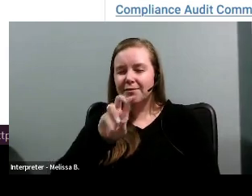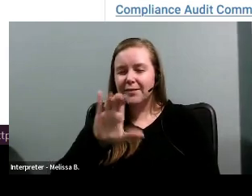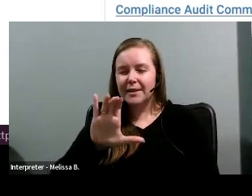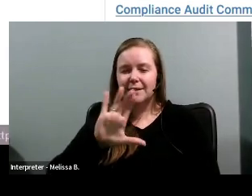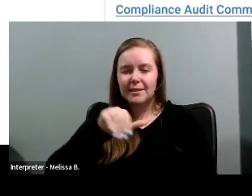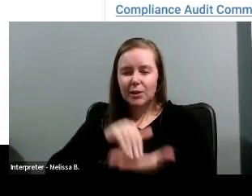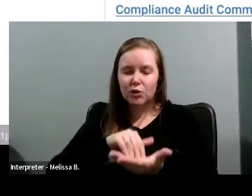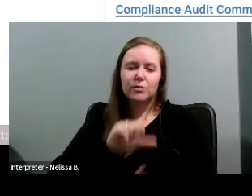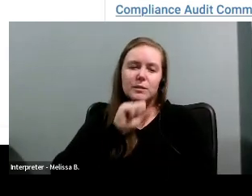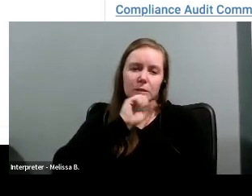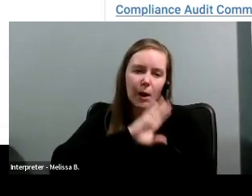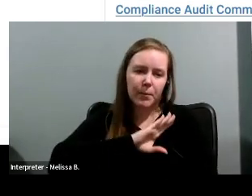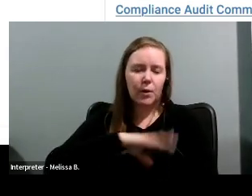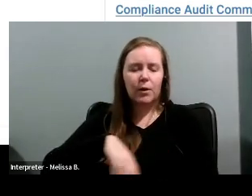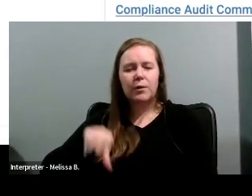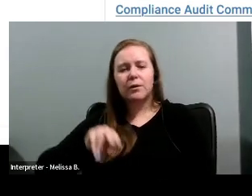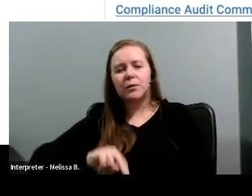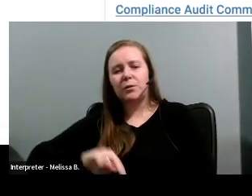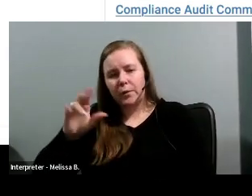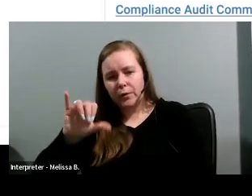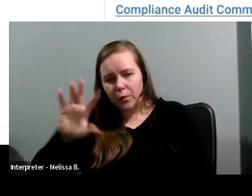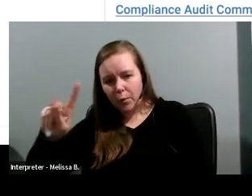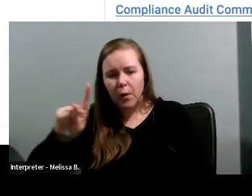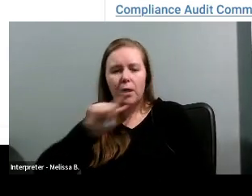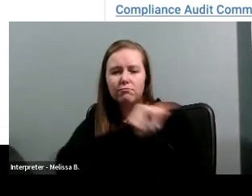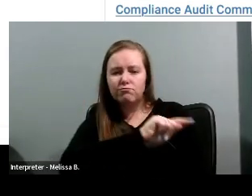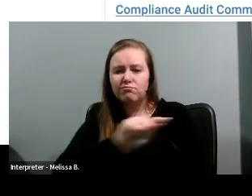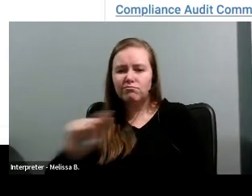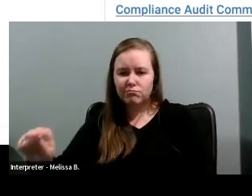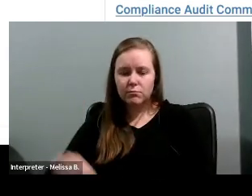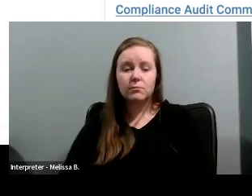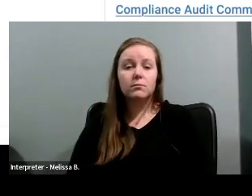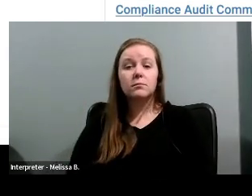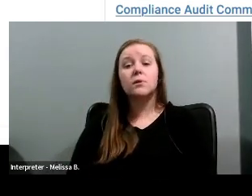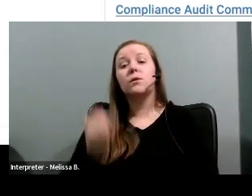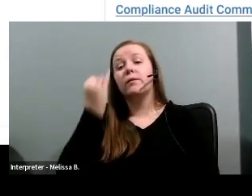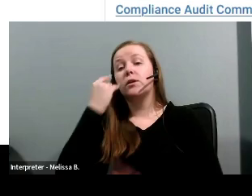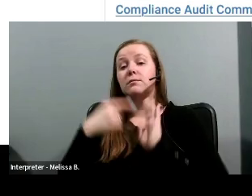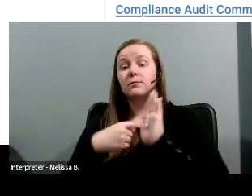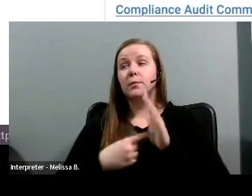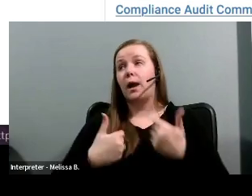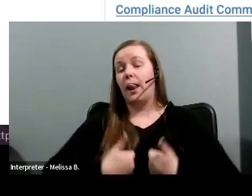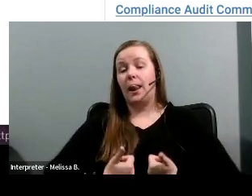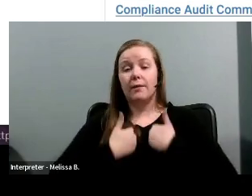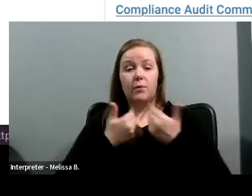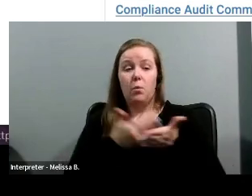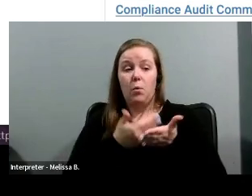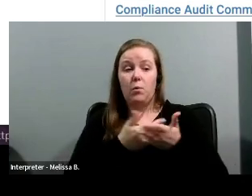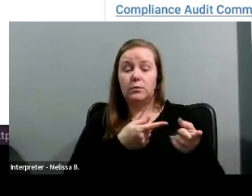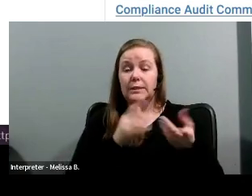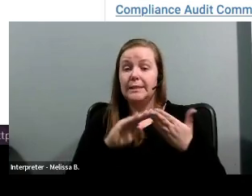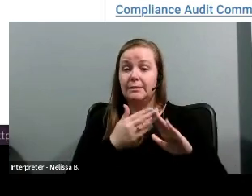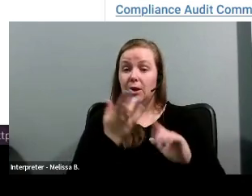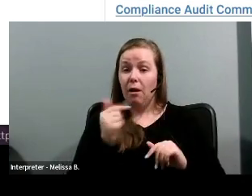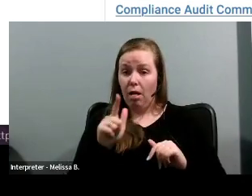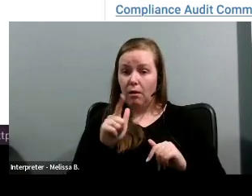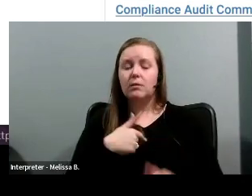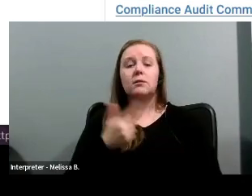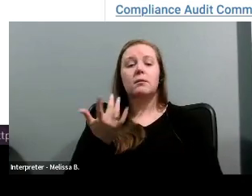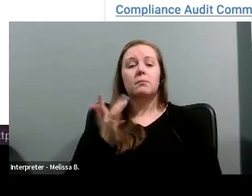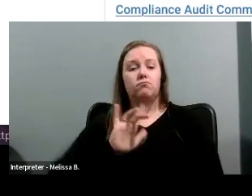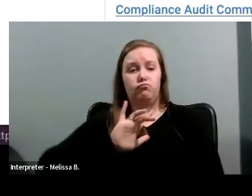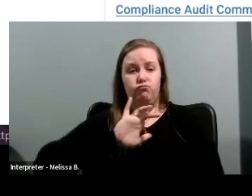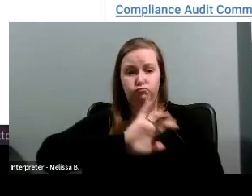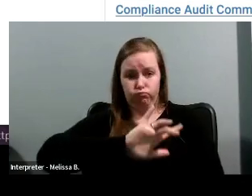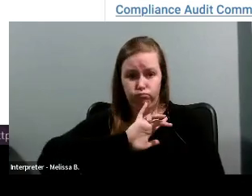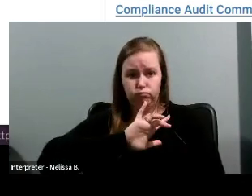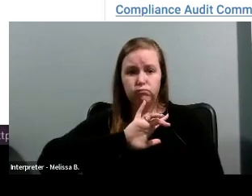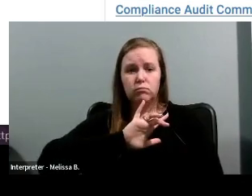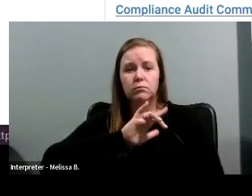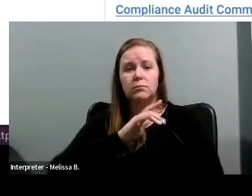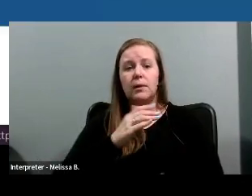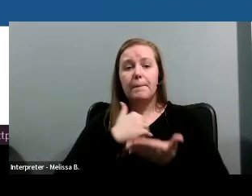Shannon Spencer (she/her): So, for example, if I probably live closer to City Hall or downtown, I will click on this Budget Subcommittee at City Hall.